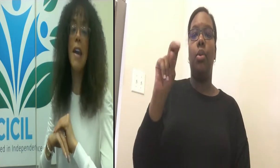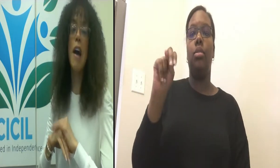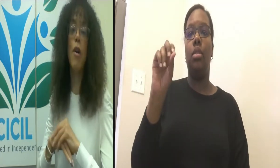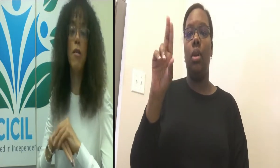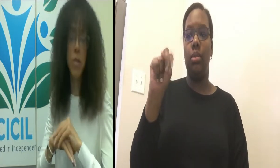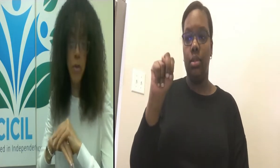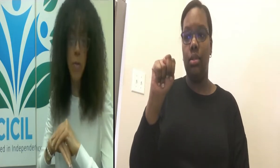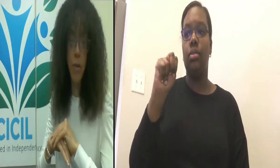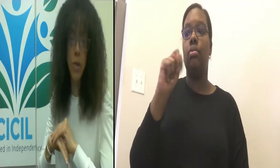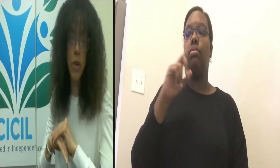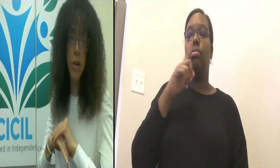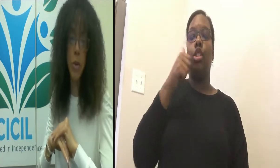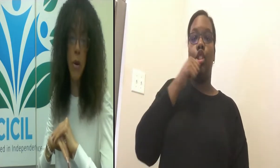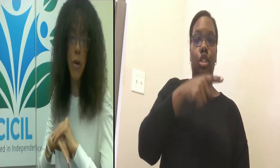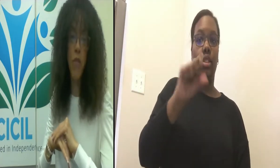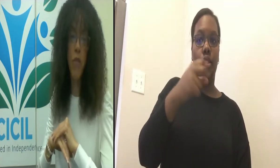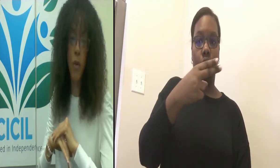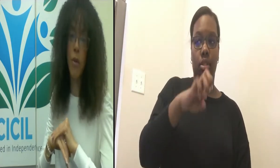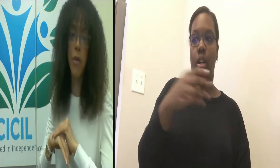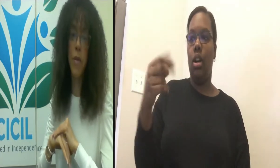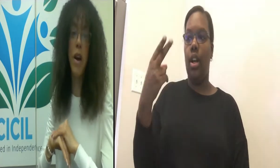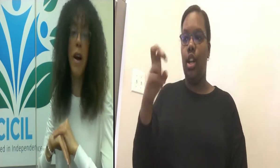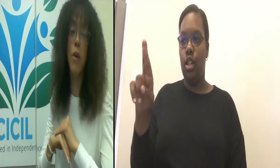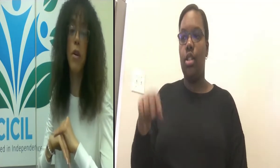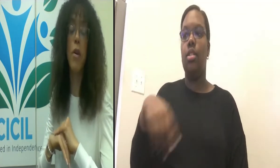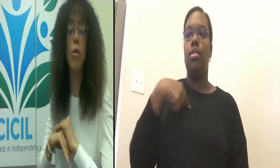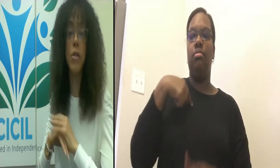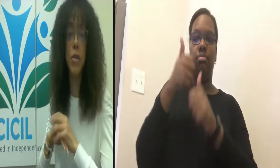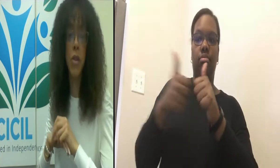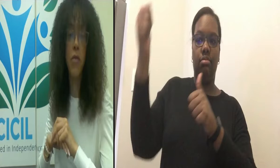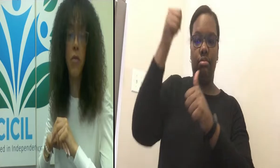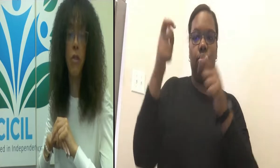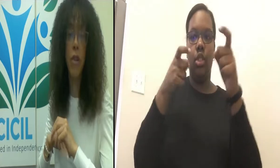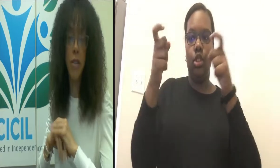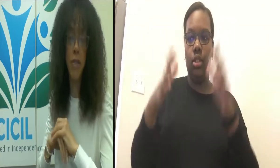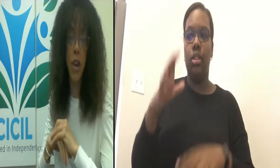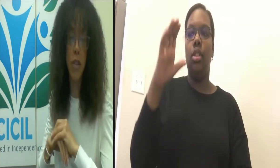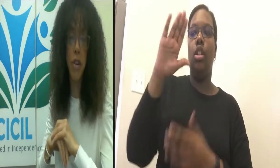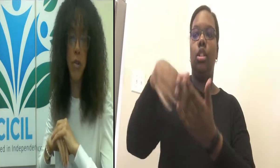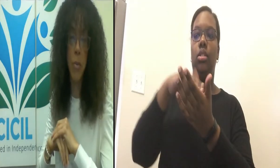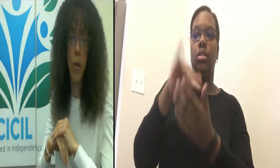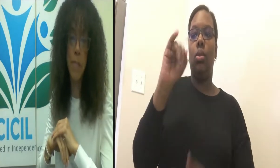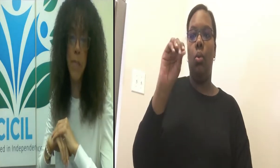National Council on Independent Living in DC, and I'm also the board treasurer